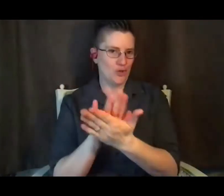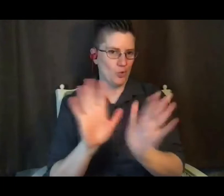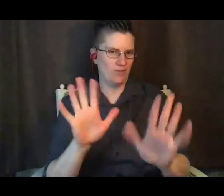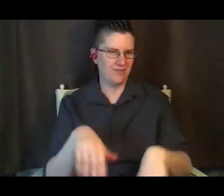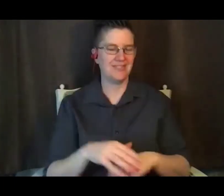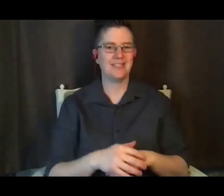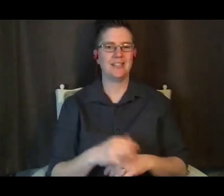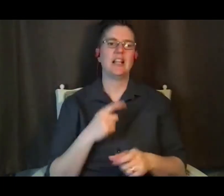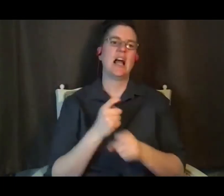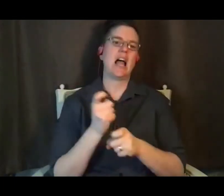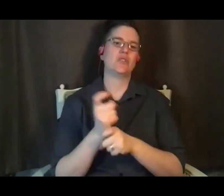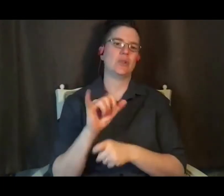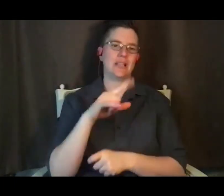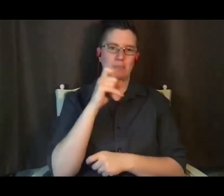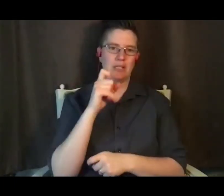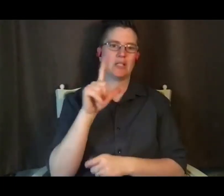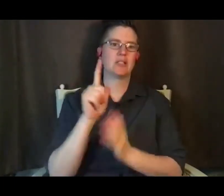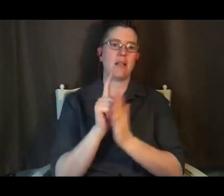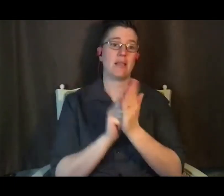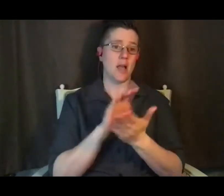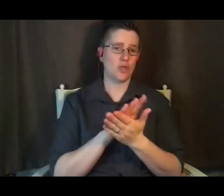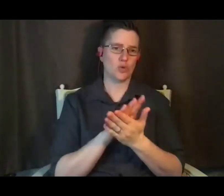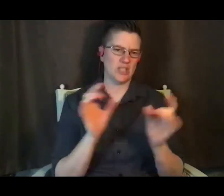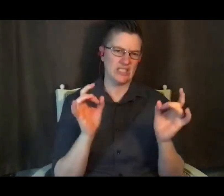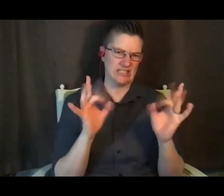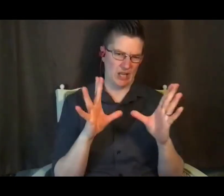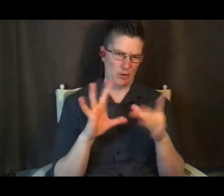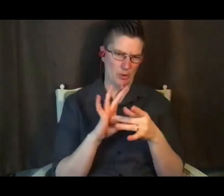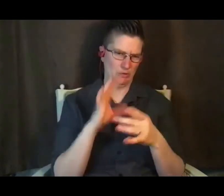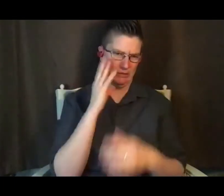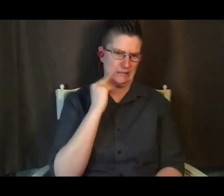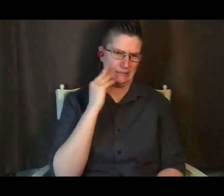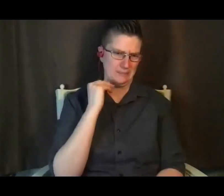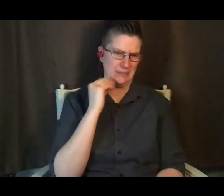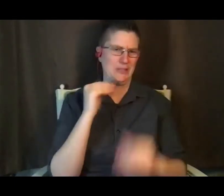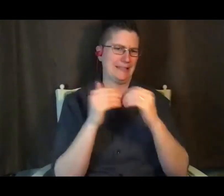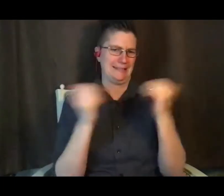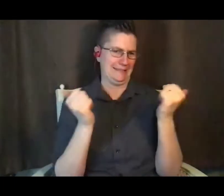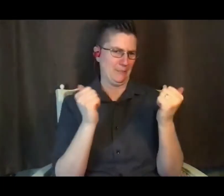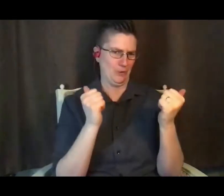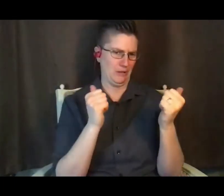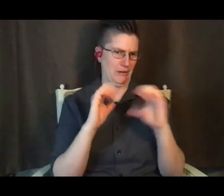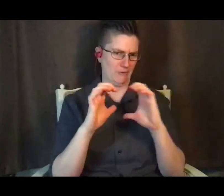school was a truly terrible experience side note separate conversation when i went to law school